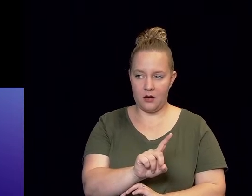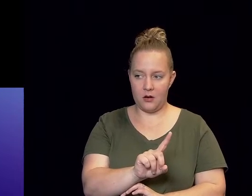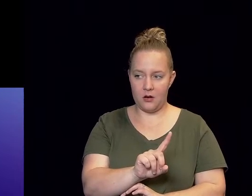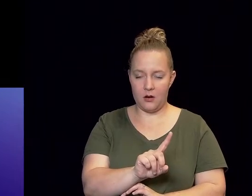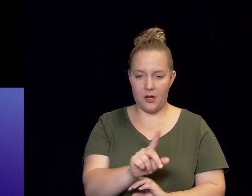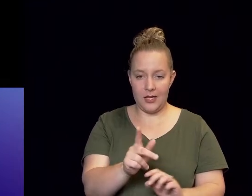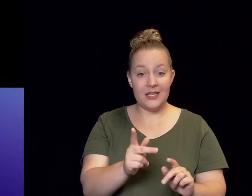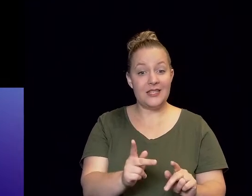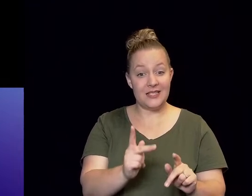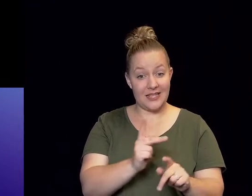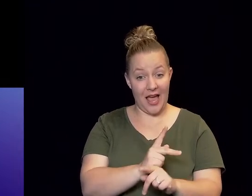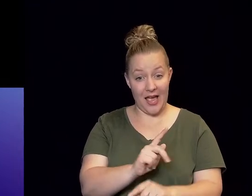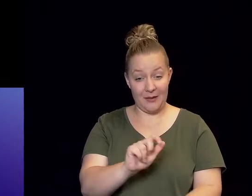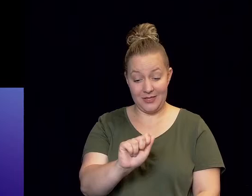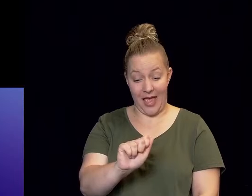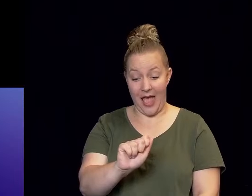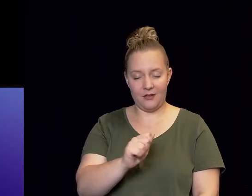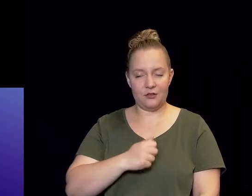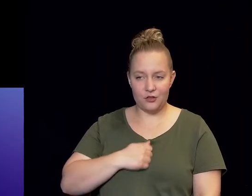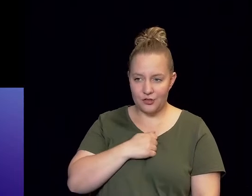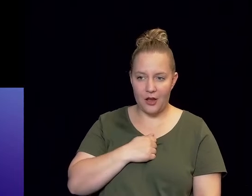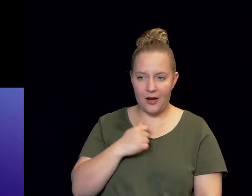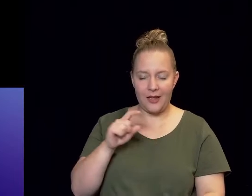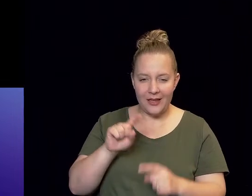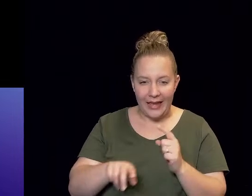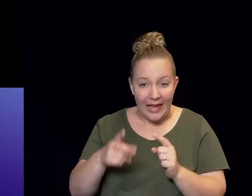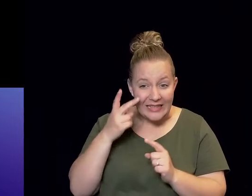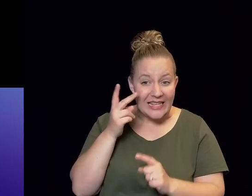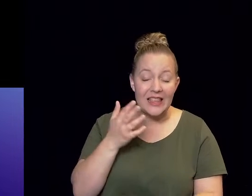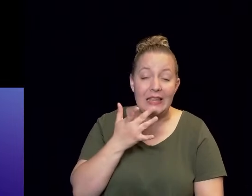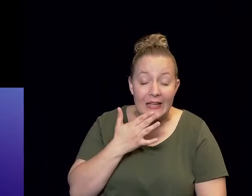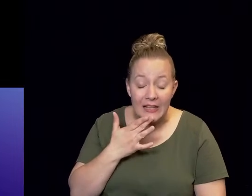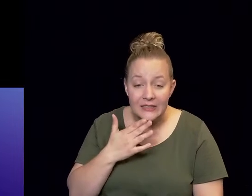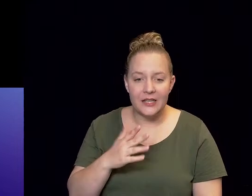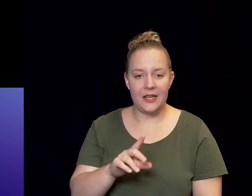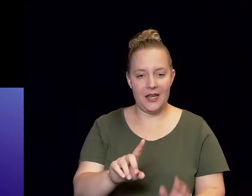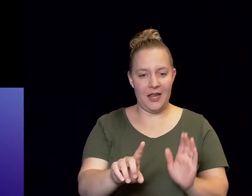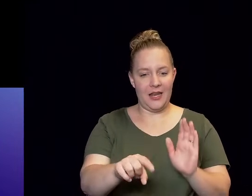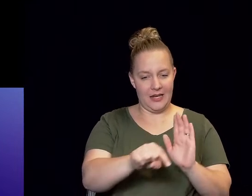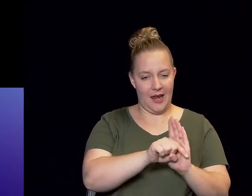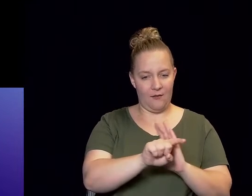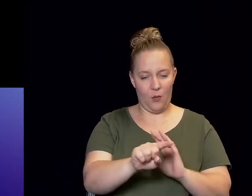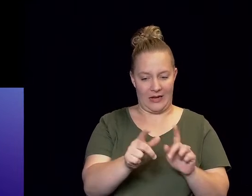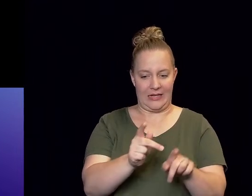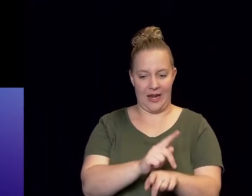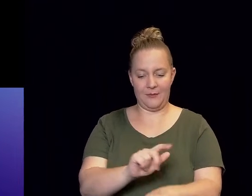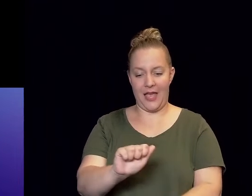times a. Sorry guys! I just could not see those colors anymore! So, -1 times a. Bring down